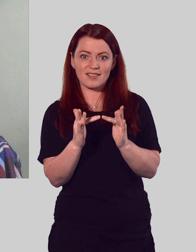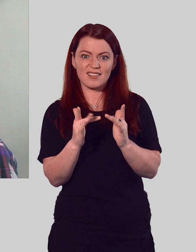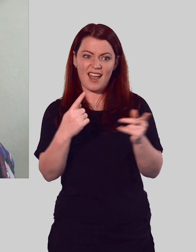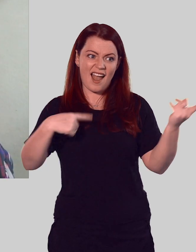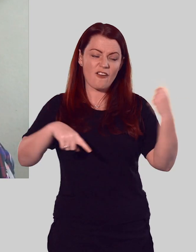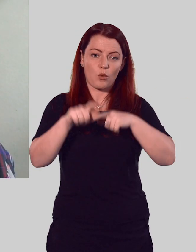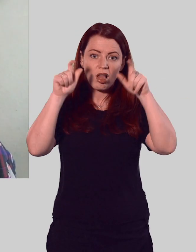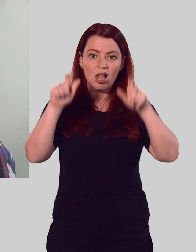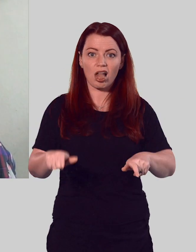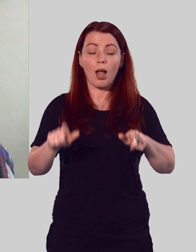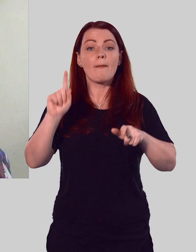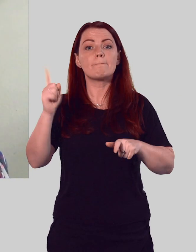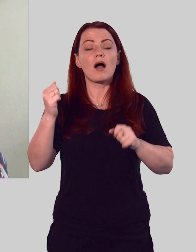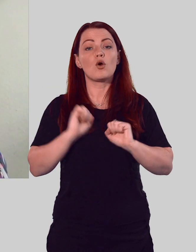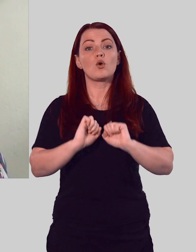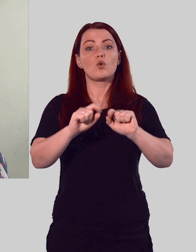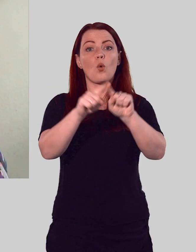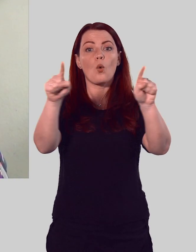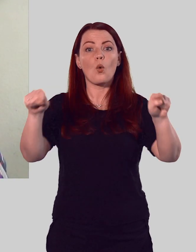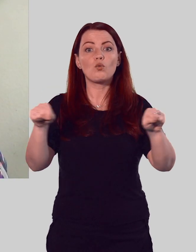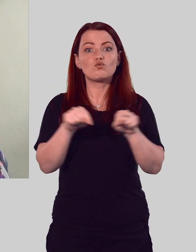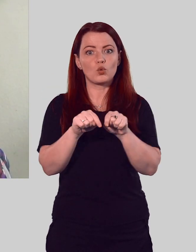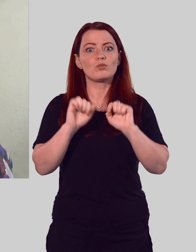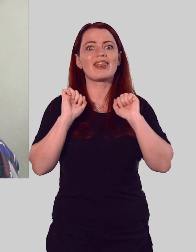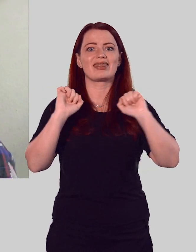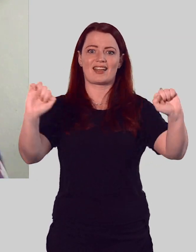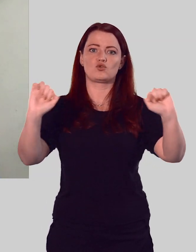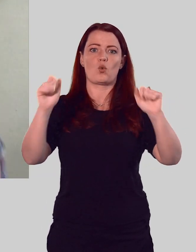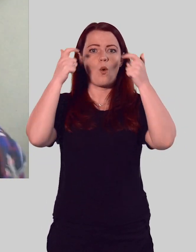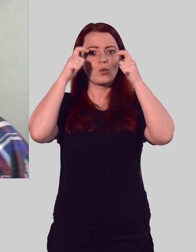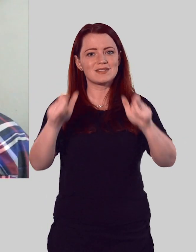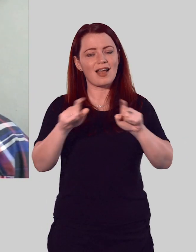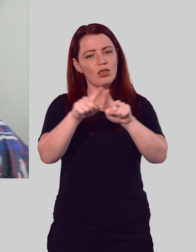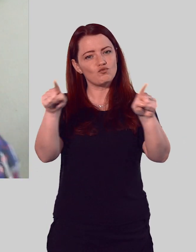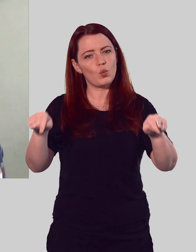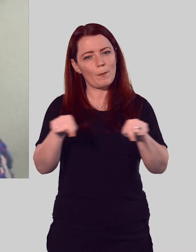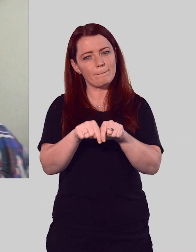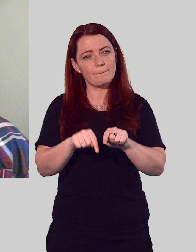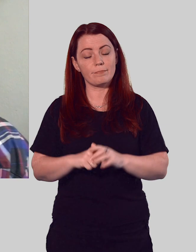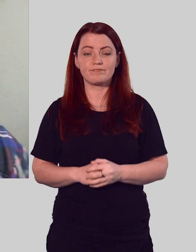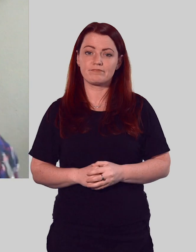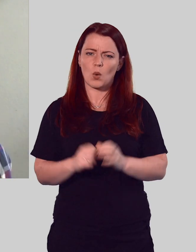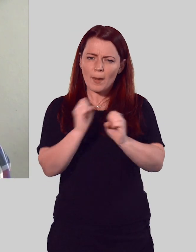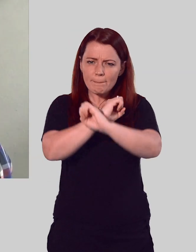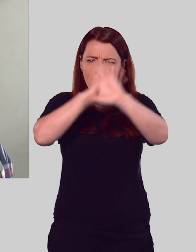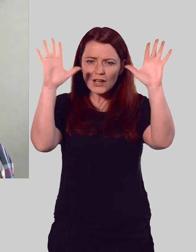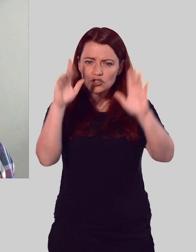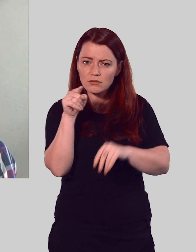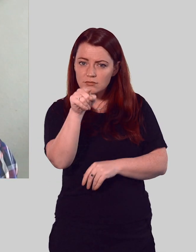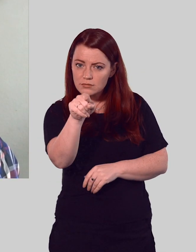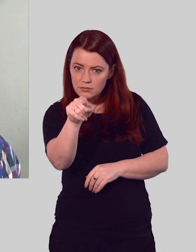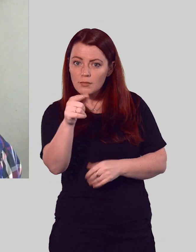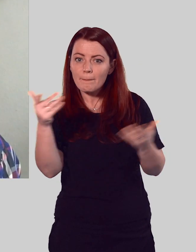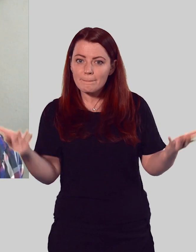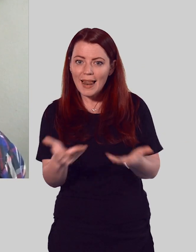are, it plays your hotel room. Let's imagine you're playing and I'm going to talk through the journey of your experience from start to finish.